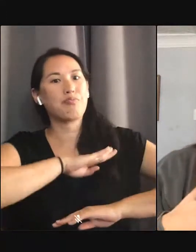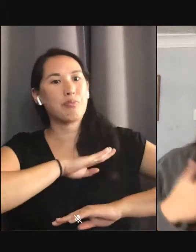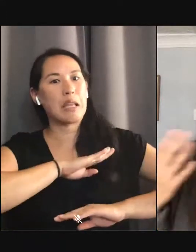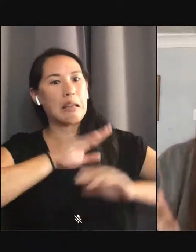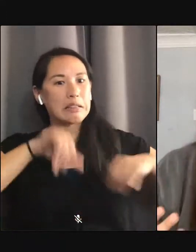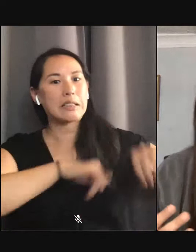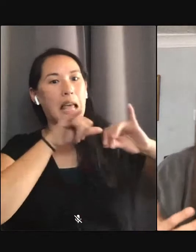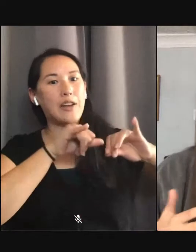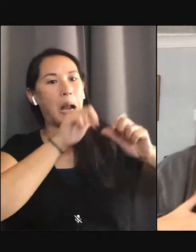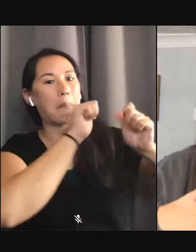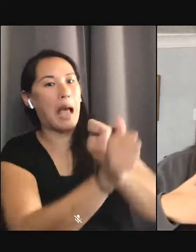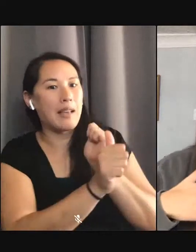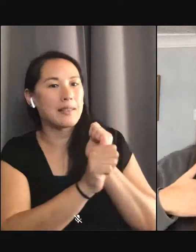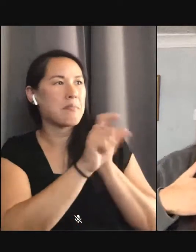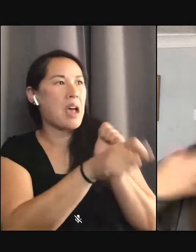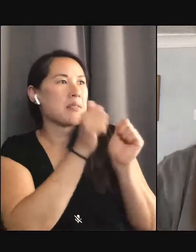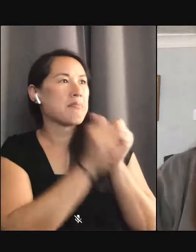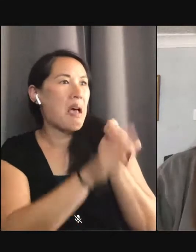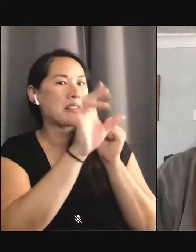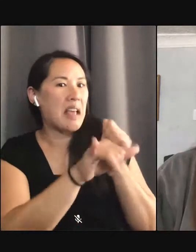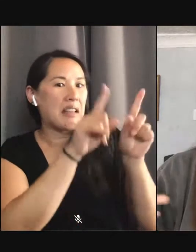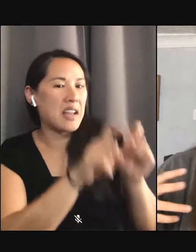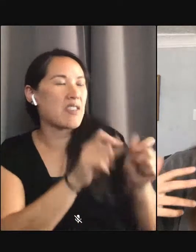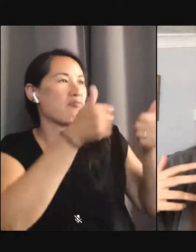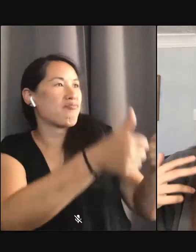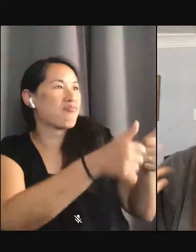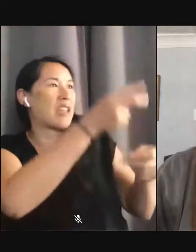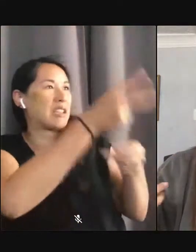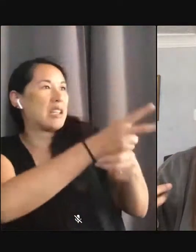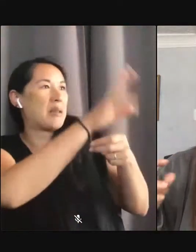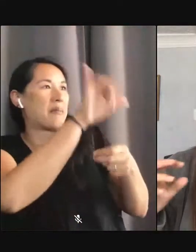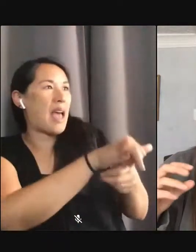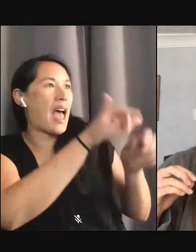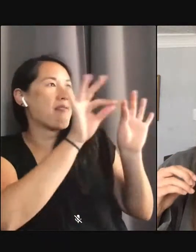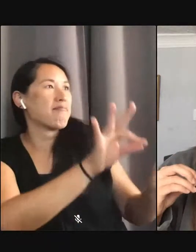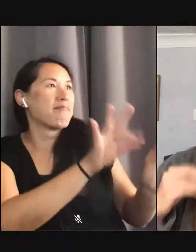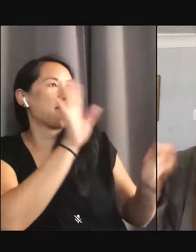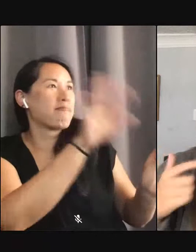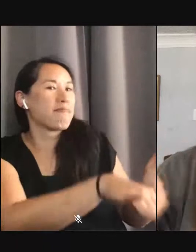pass it on the first time and and maintain that forever and two it also develops that